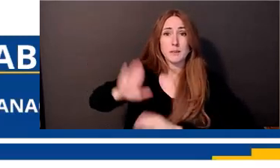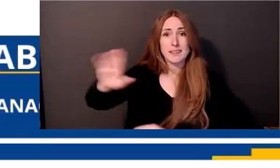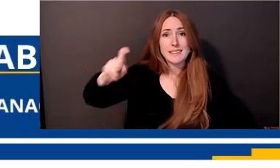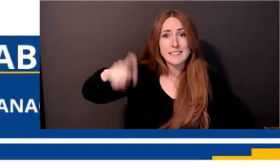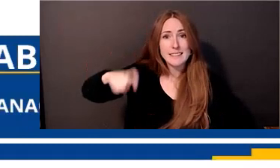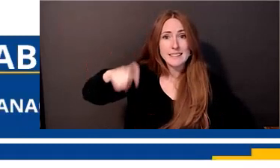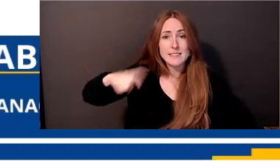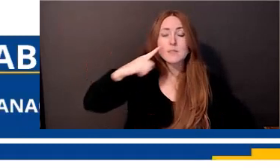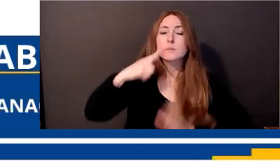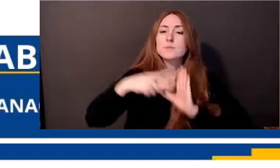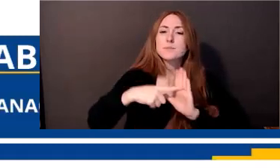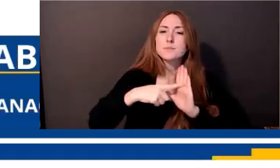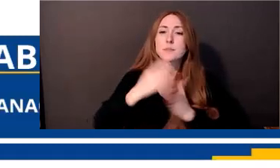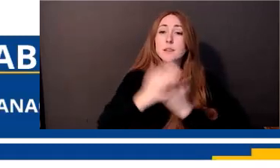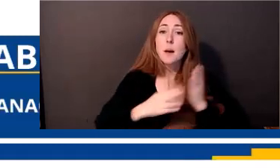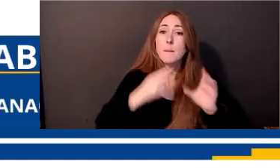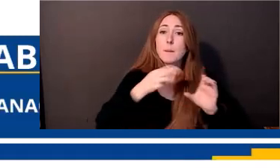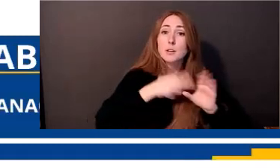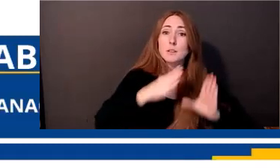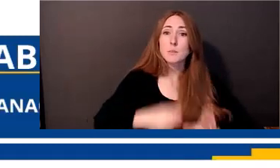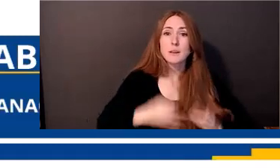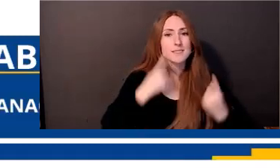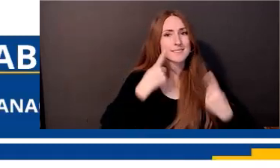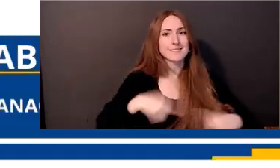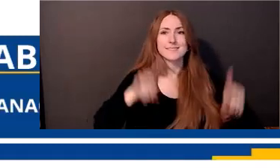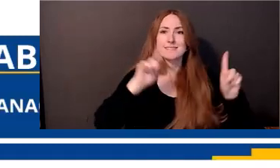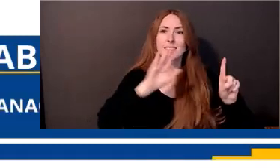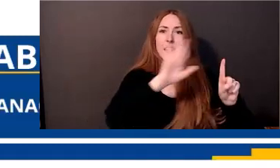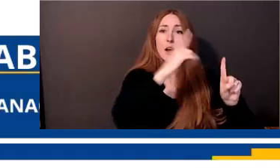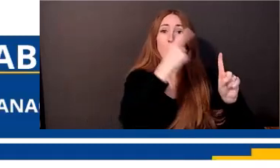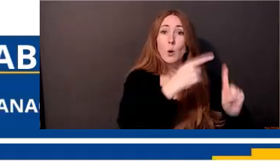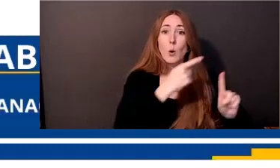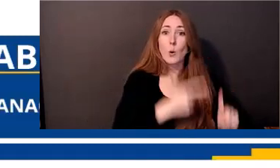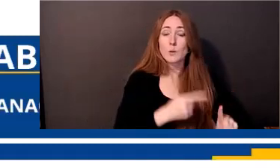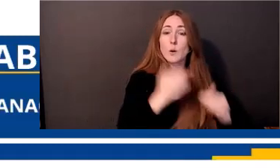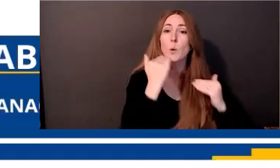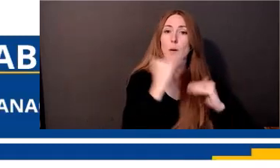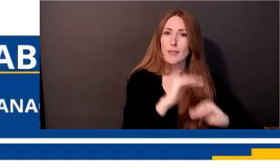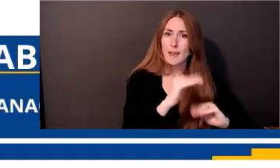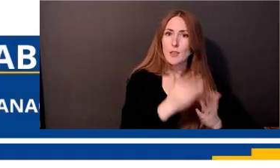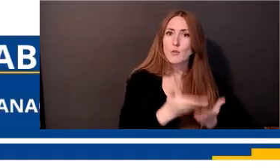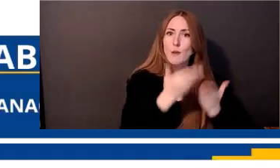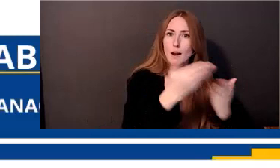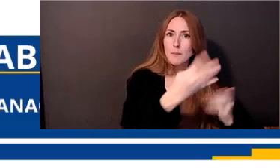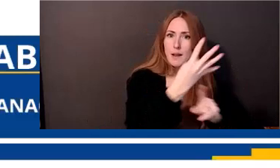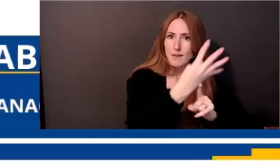able to achieve their goals for CAPABLE within that recommended four-month time frame.